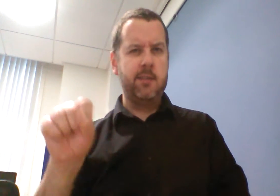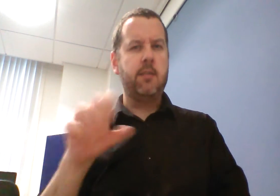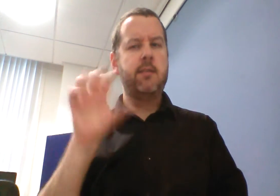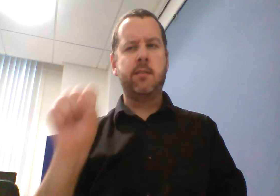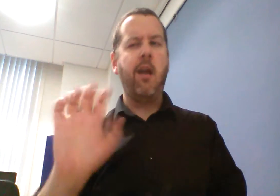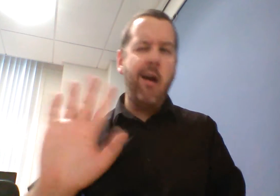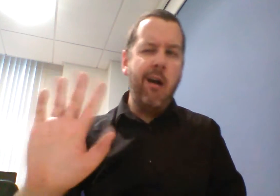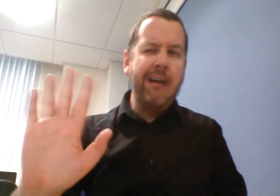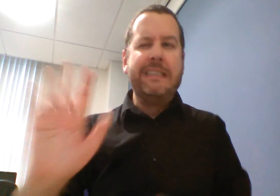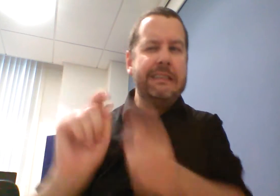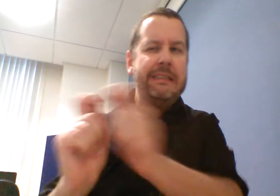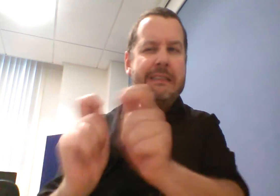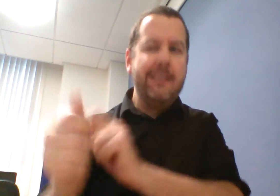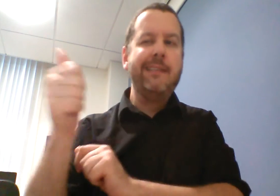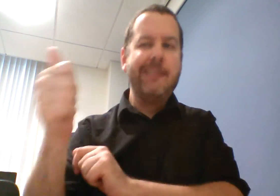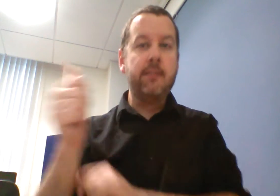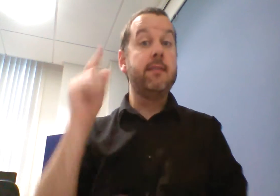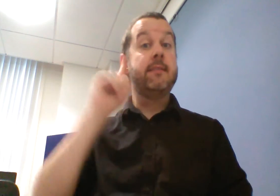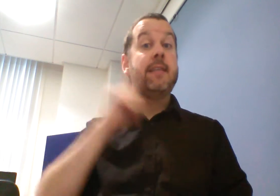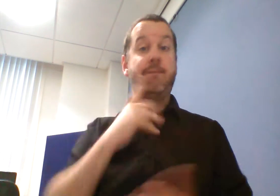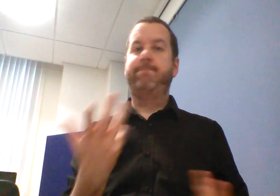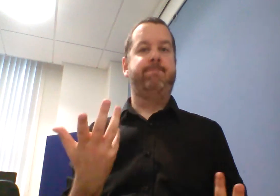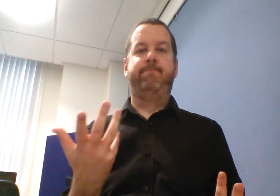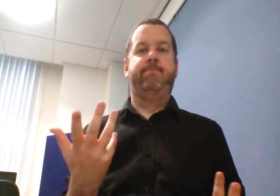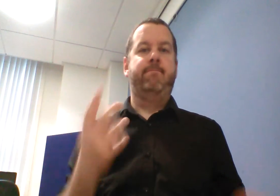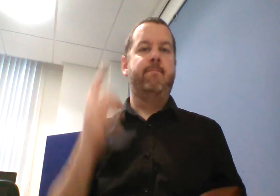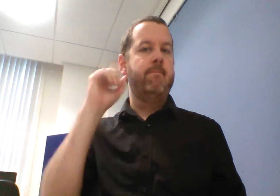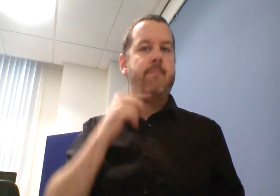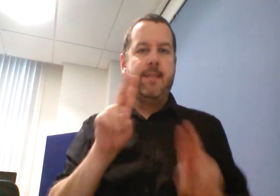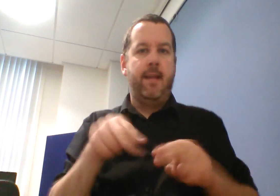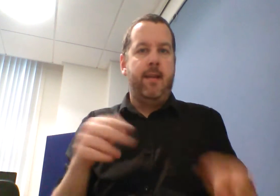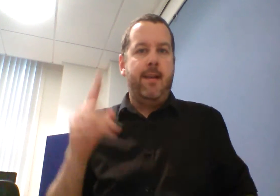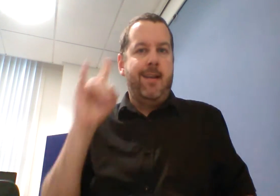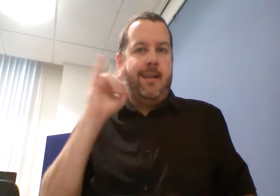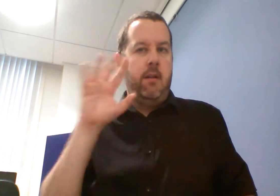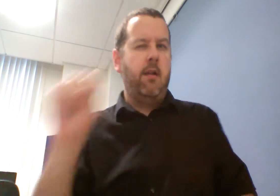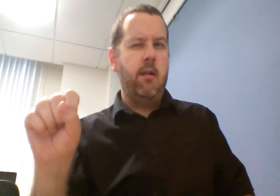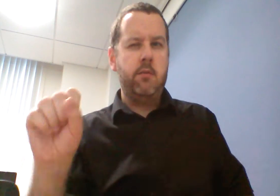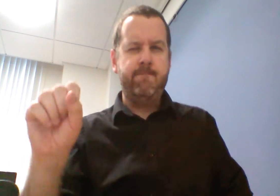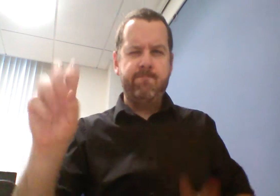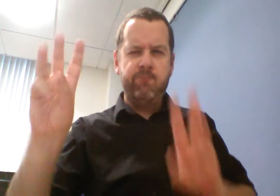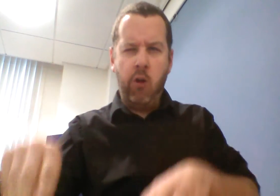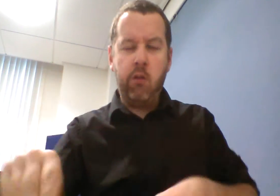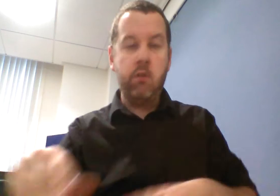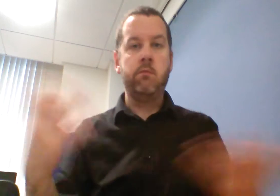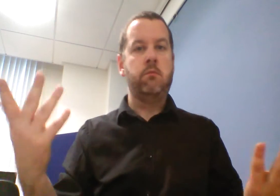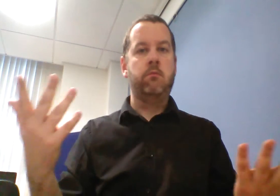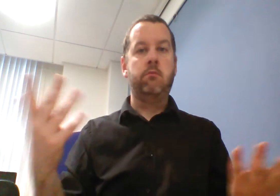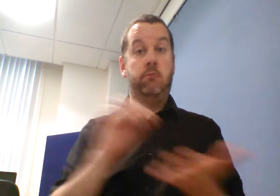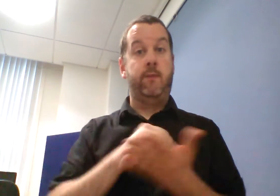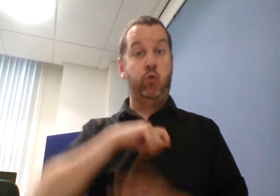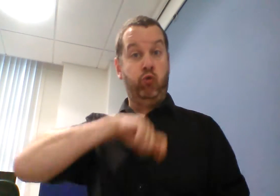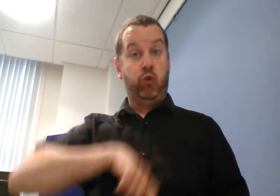And they can then step in and correct mistakes. Deaf people aren't in a position to do this. Deaf people cannot hear and so cannot tell when there are mistakes in the voiceover.